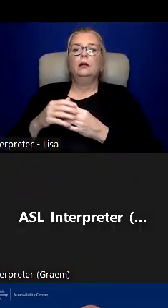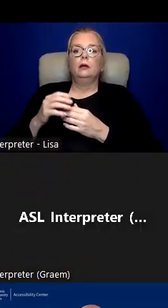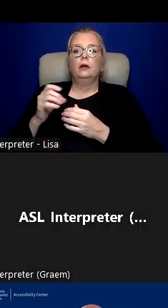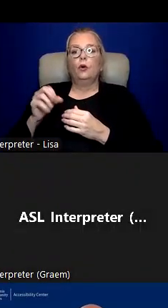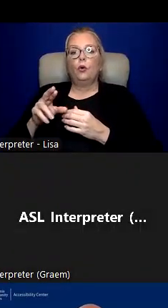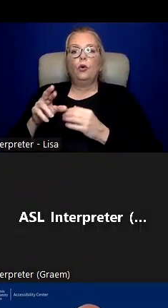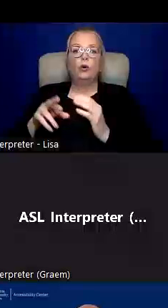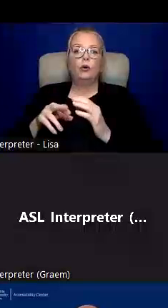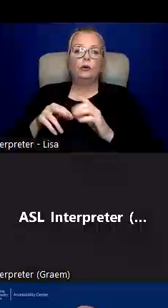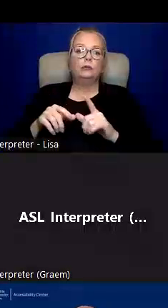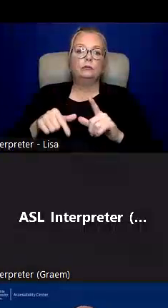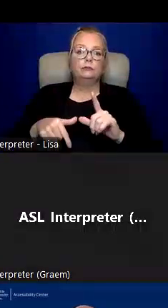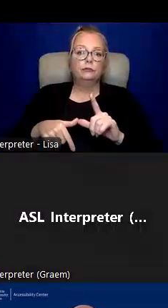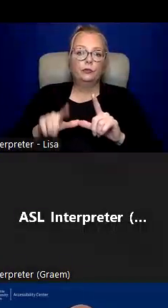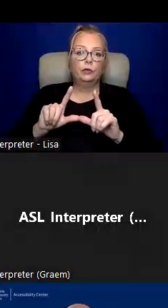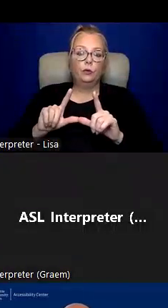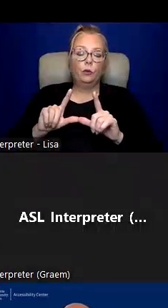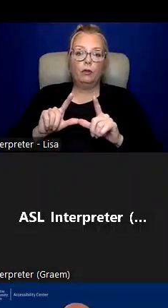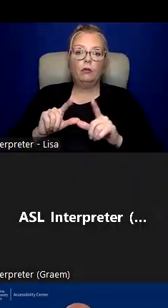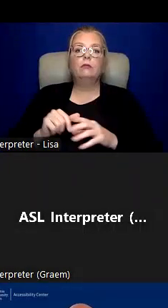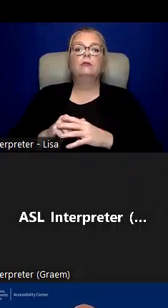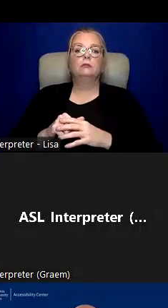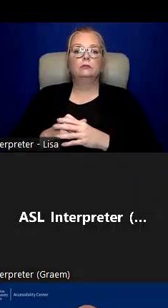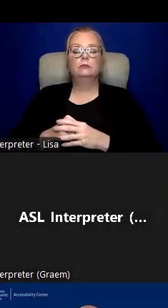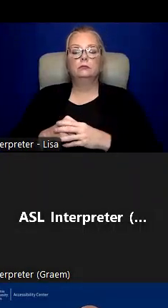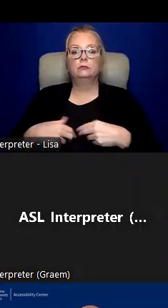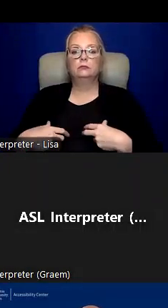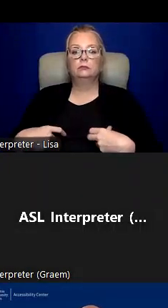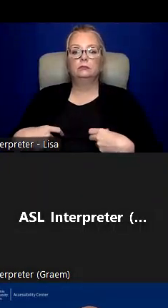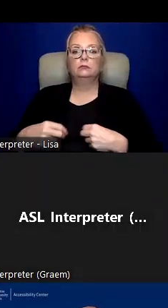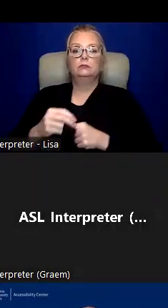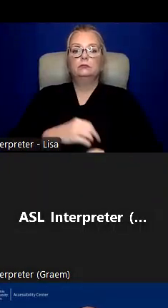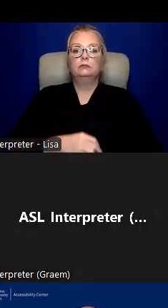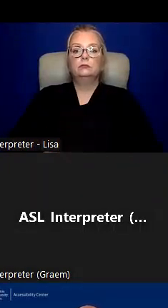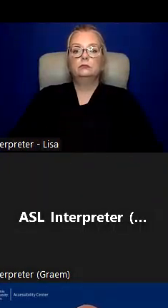of, say, a software subscription? And then we get into all the information